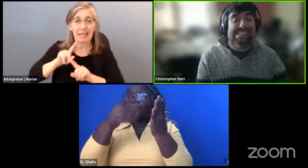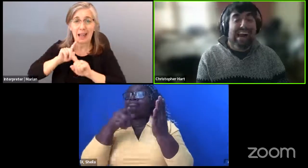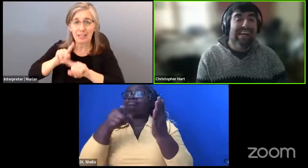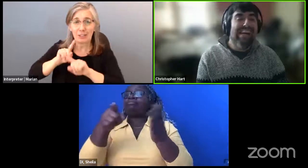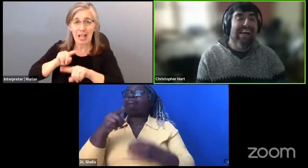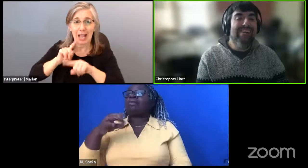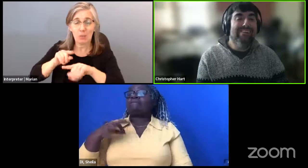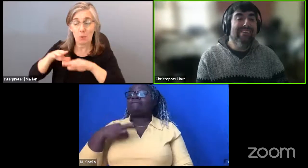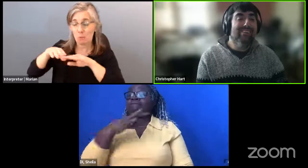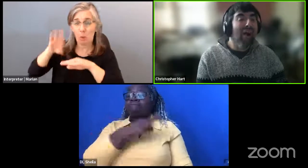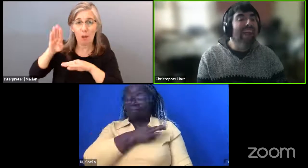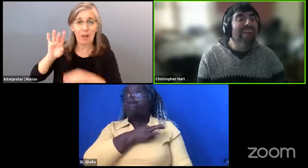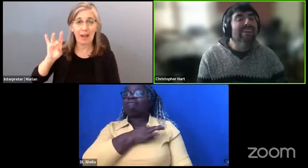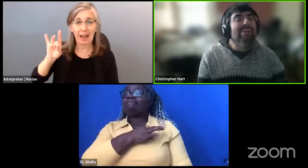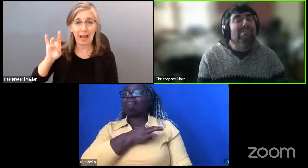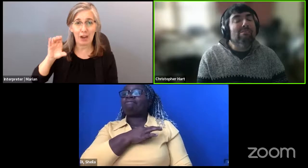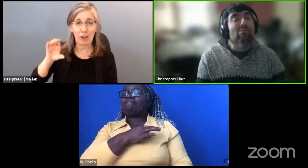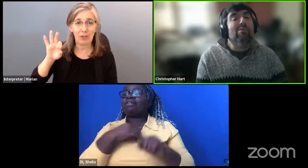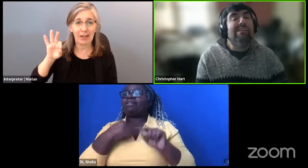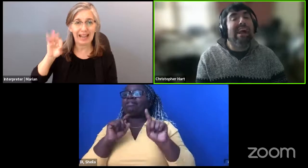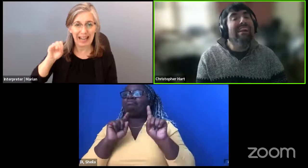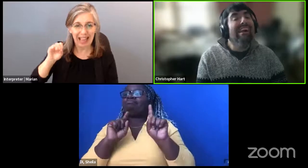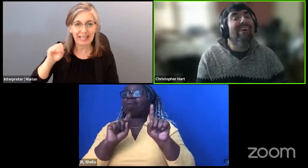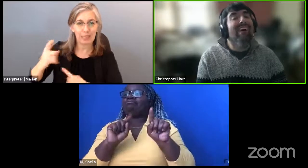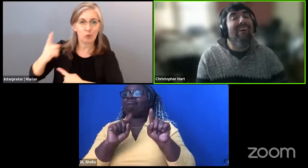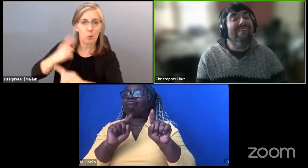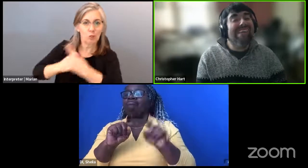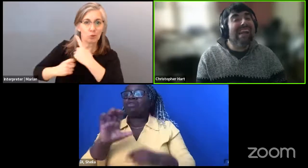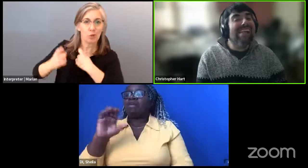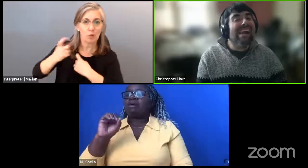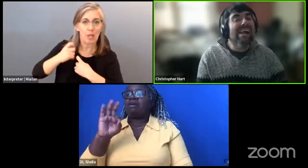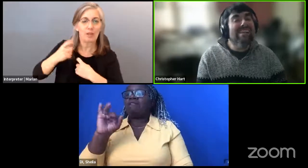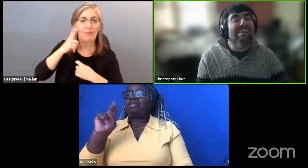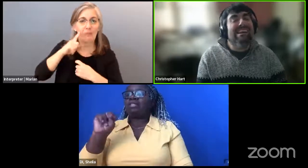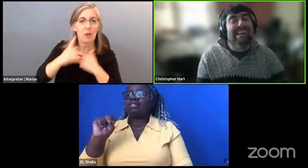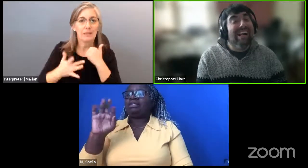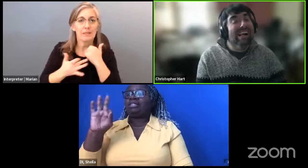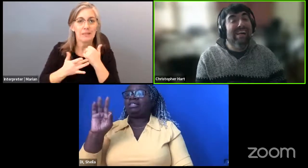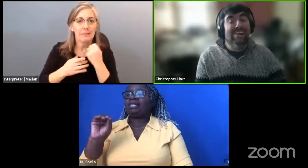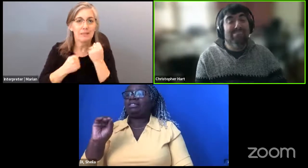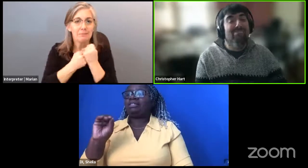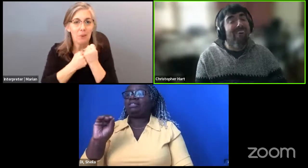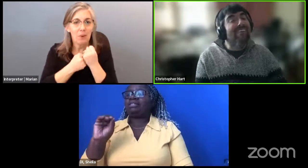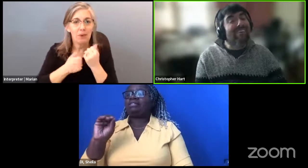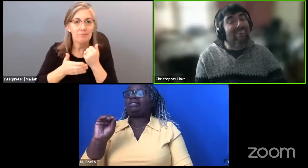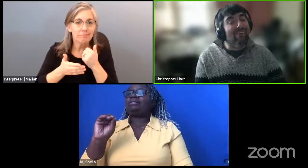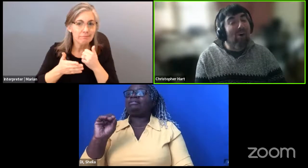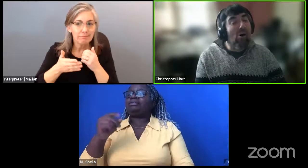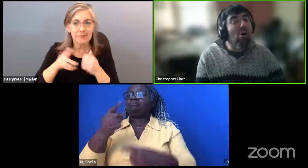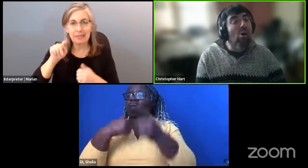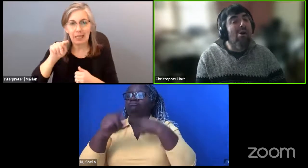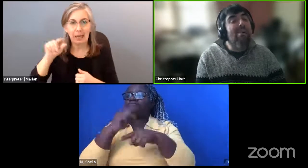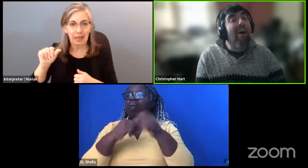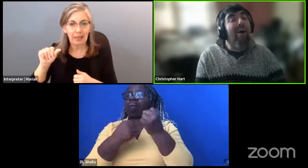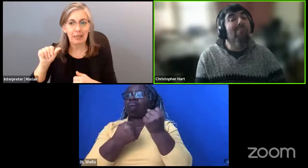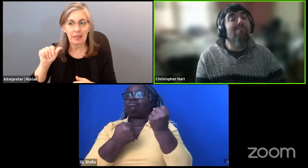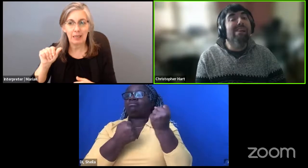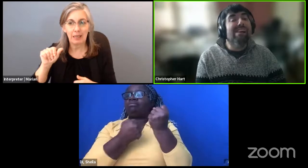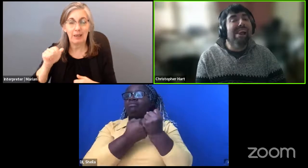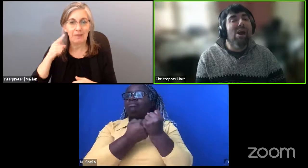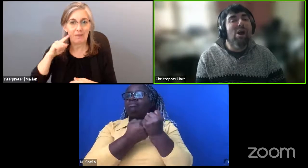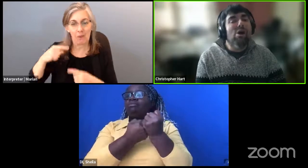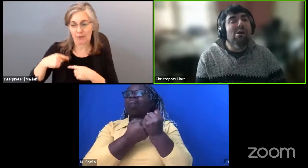Staff handled over 890 requests for technical assistance in the first quarter of the year.